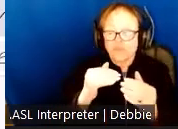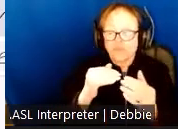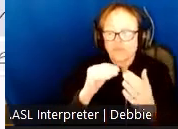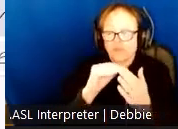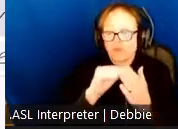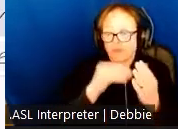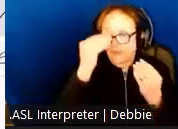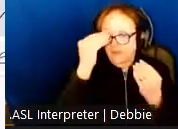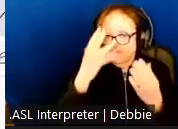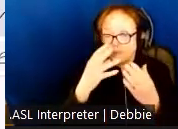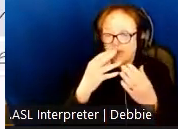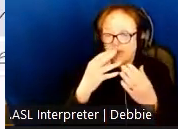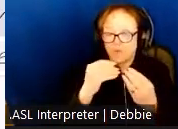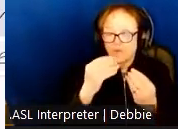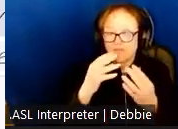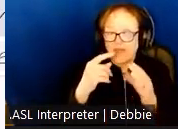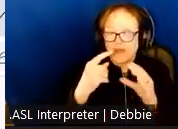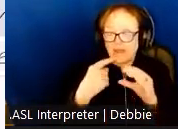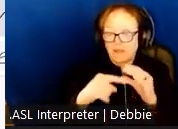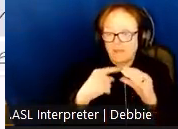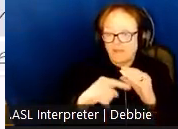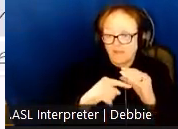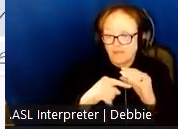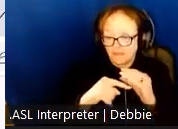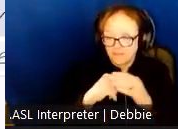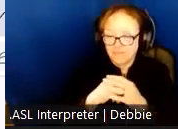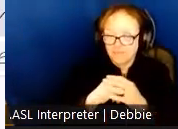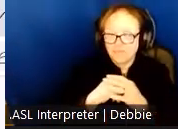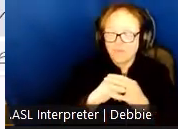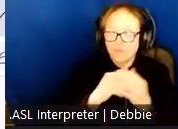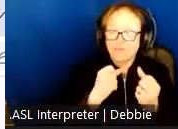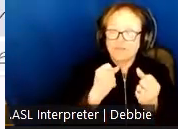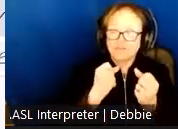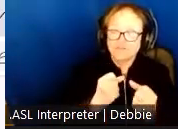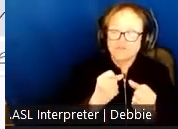provide an email address for your account. We strongly recommend registering your Individual